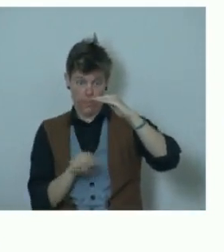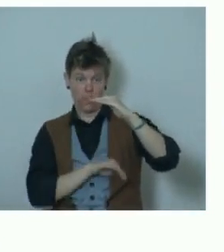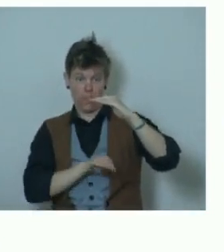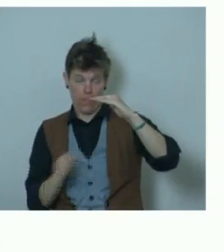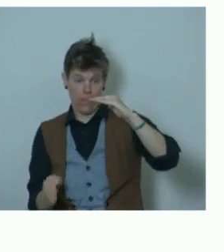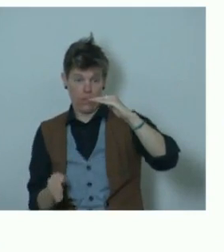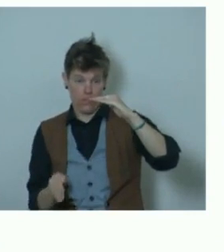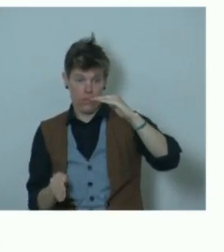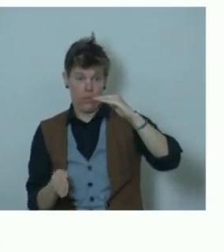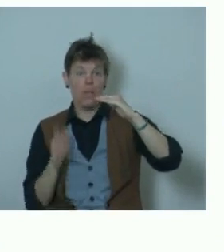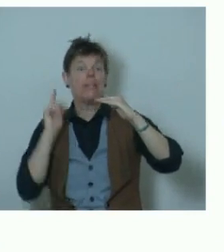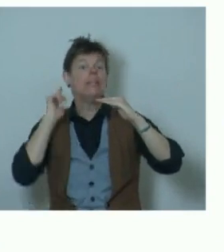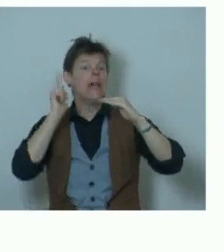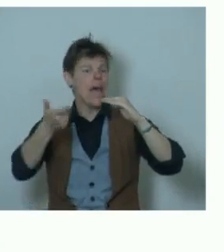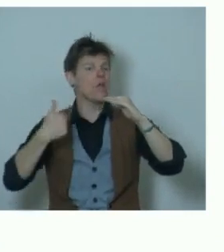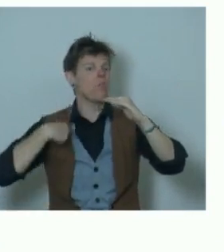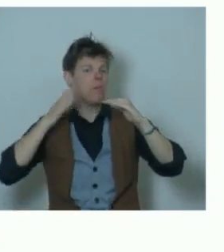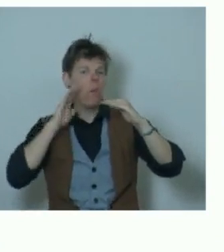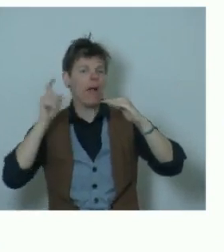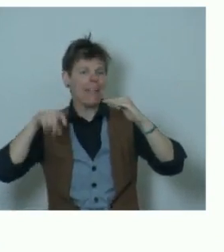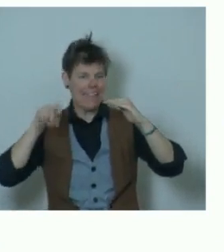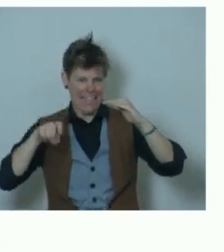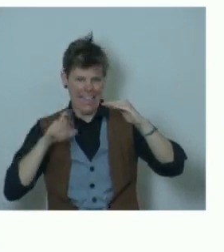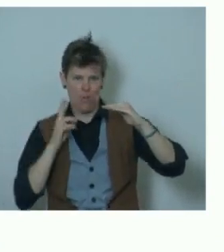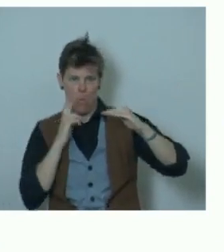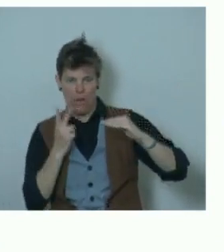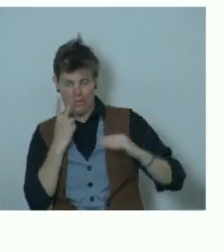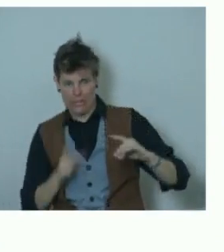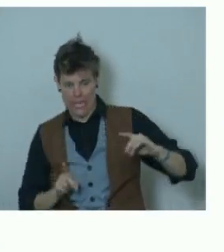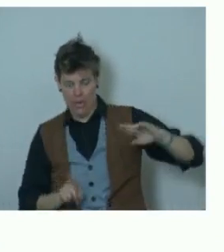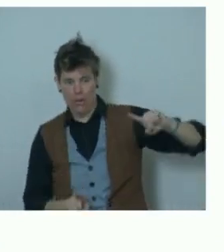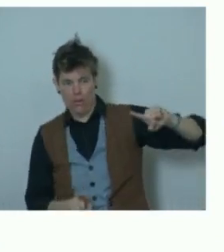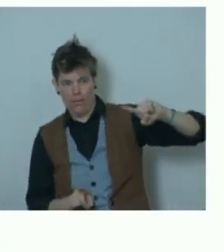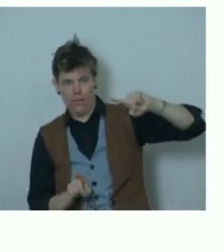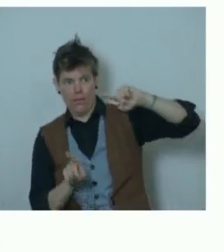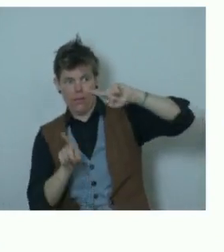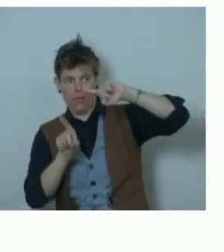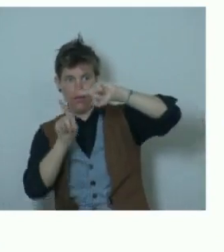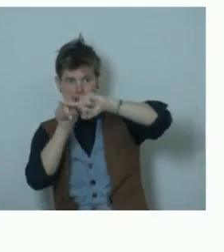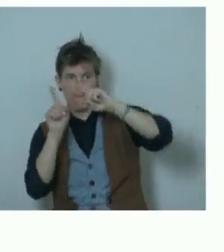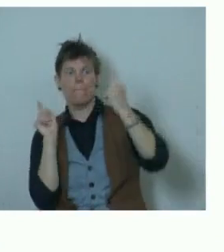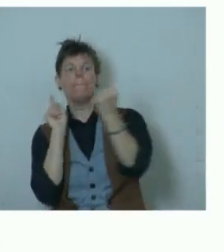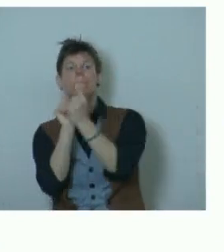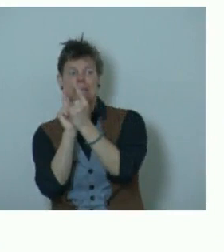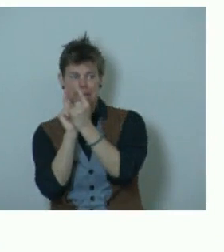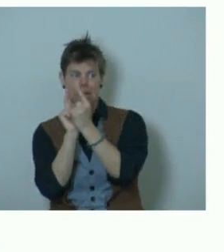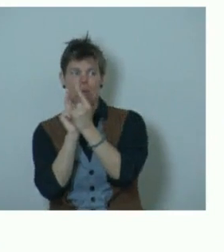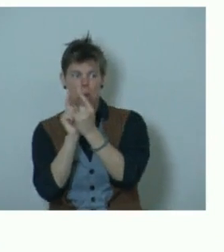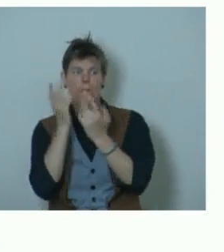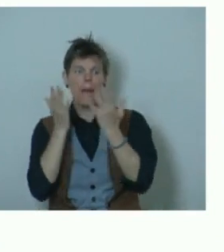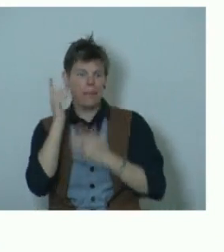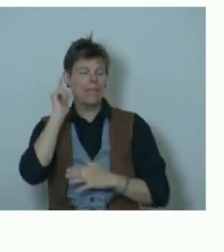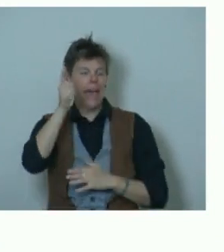THE SOLID BLUE LINE ON THE BOTTOM IS THE NUMBER OF MEDICAL BEDS WE WILL NEED OVER TIME.